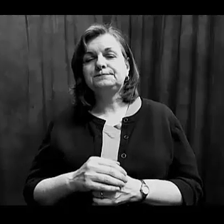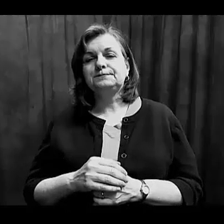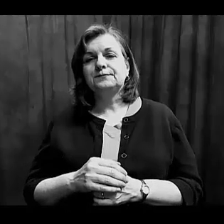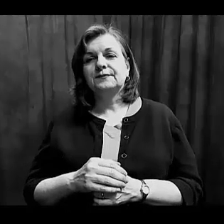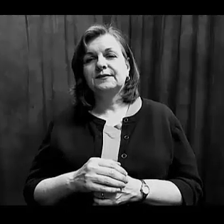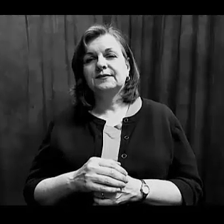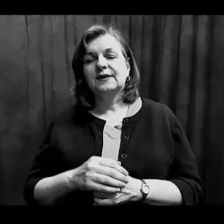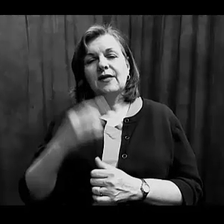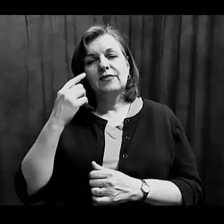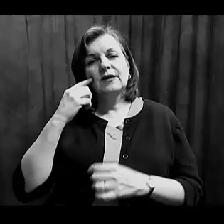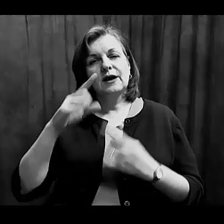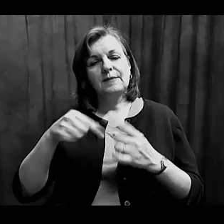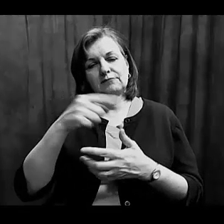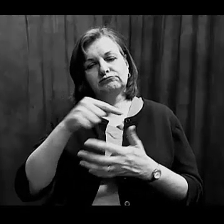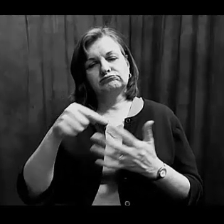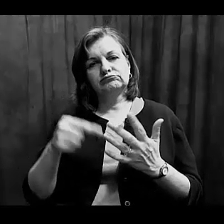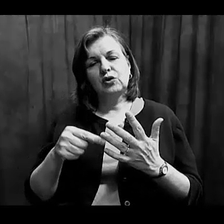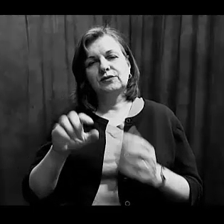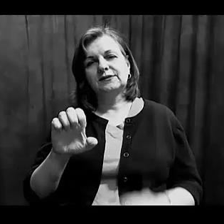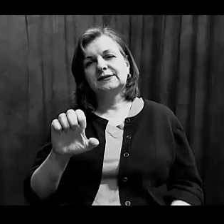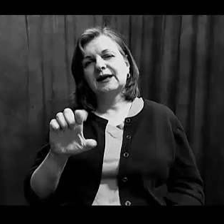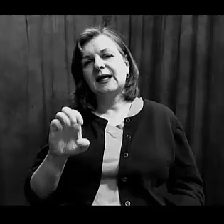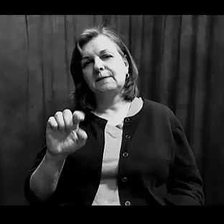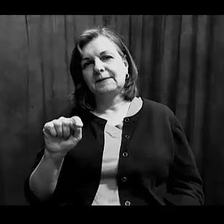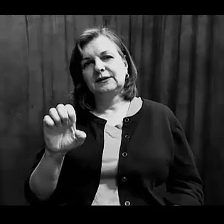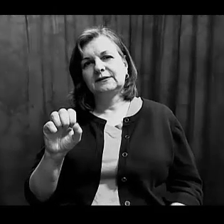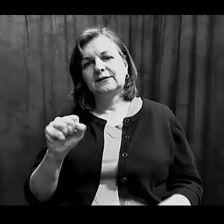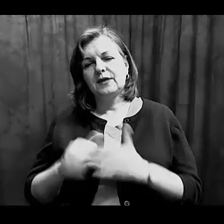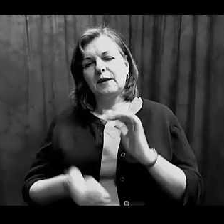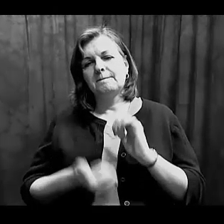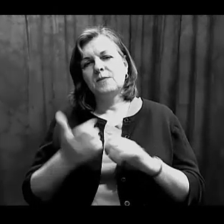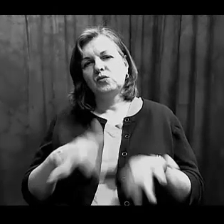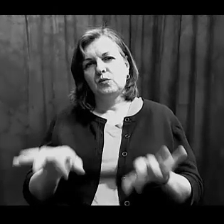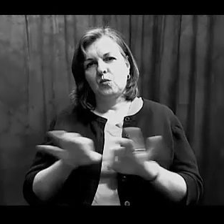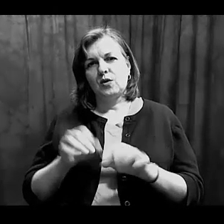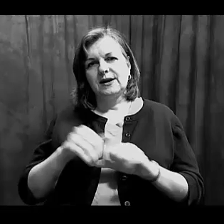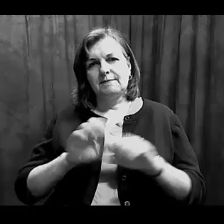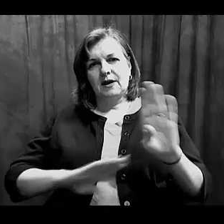but what I do want to think about is the elements that are going to be most important for our discussions